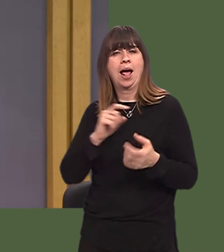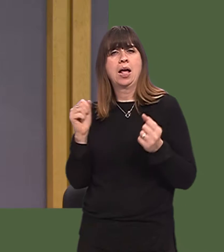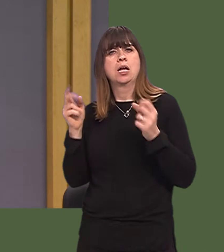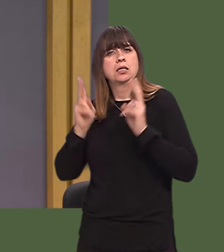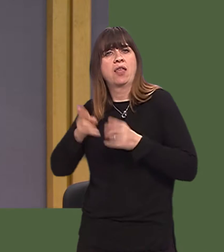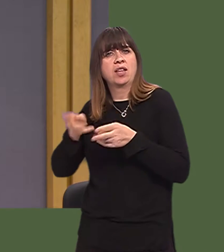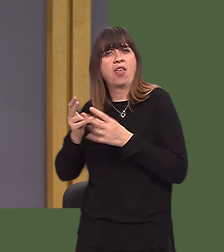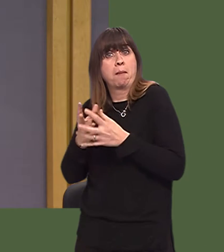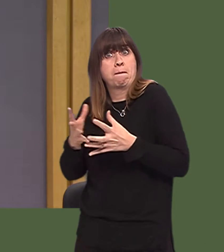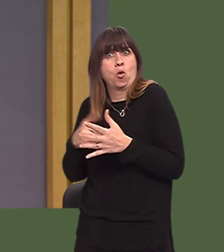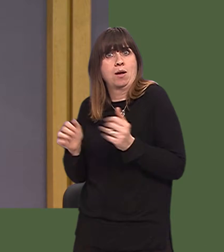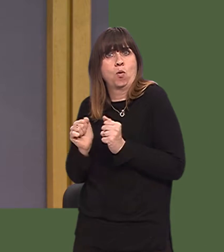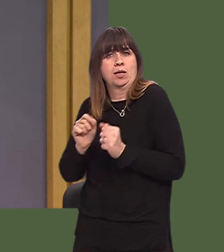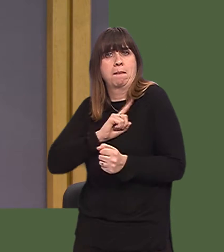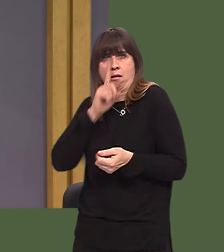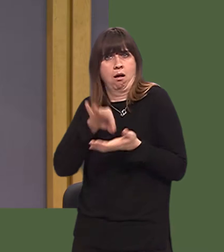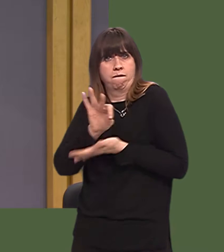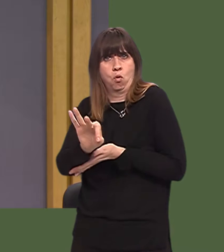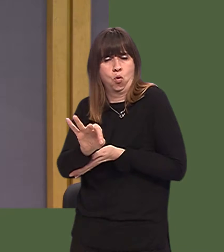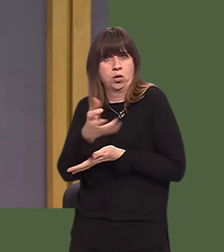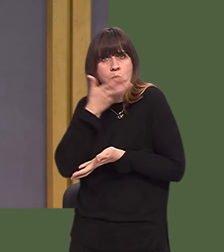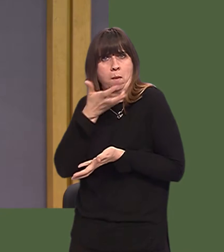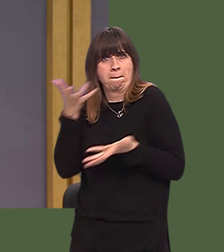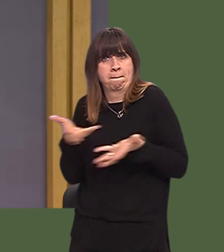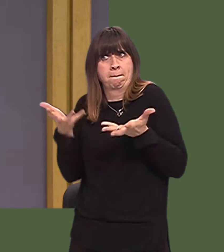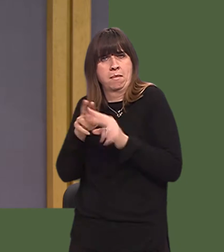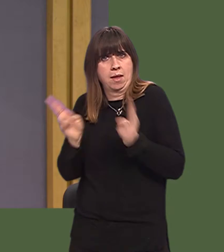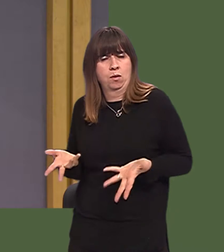winter deaths, how will your Welsh Government respond to the call from the Fuel Poverty